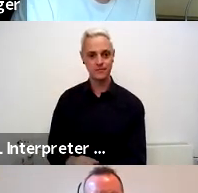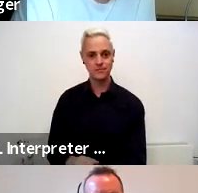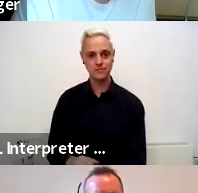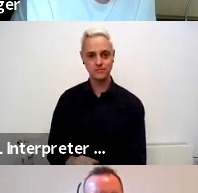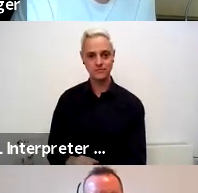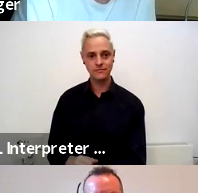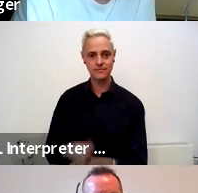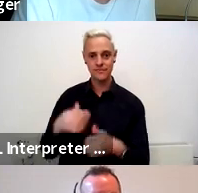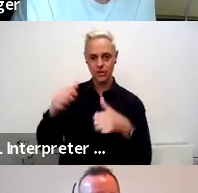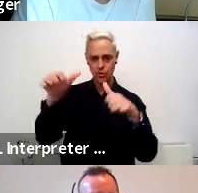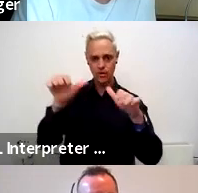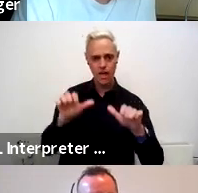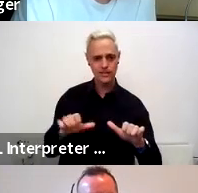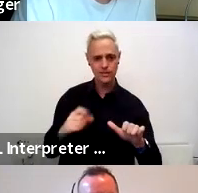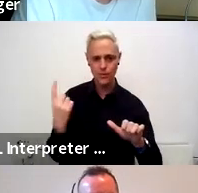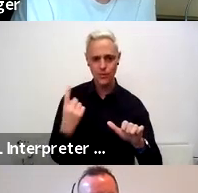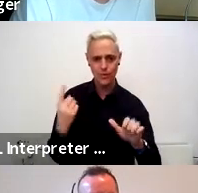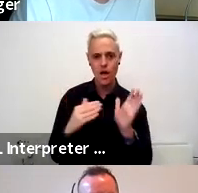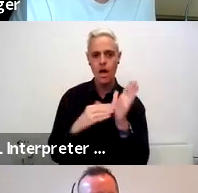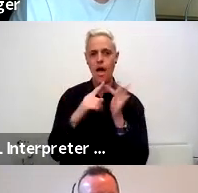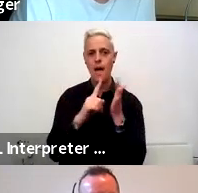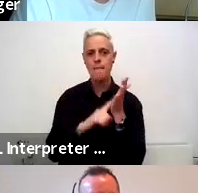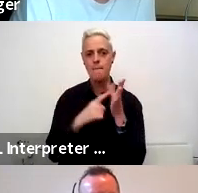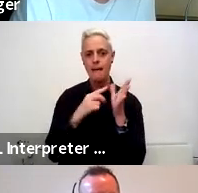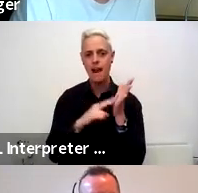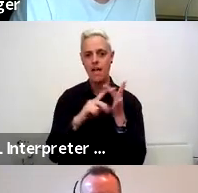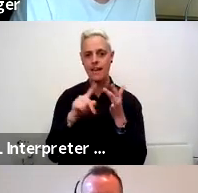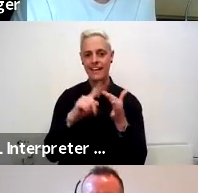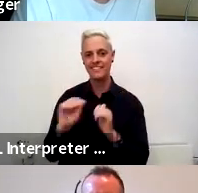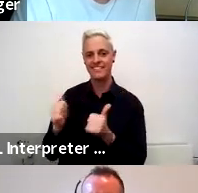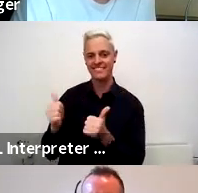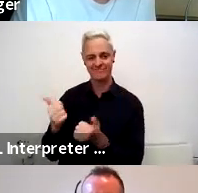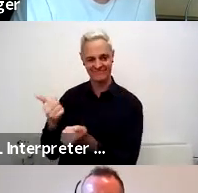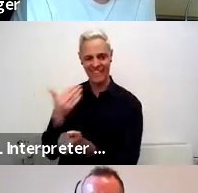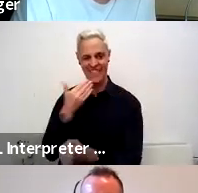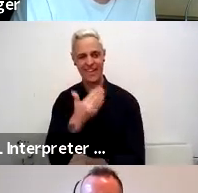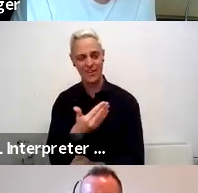us, and then we're over to Melanie.